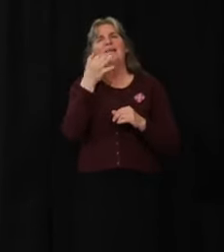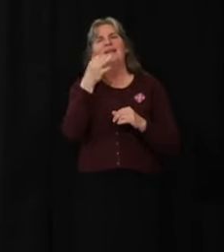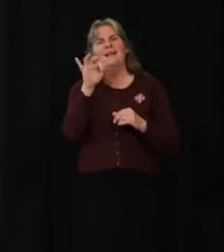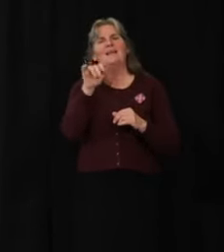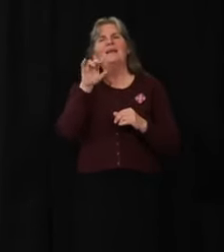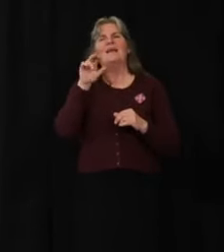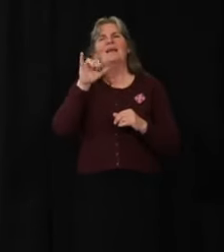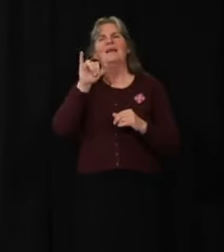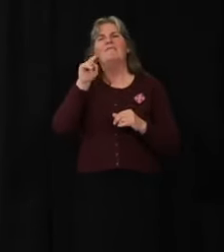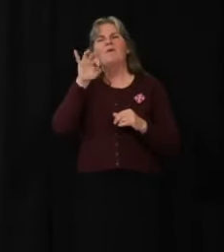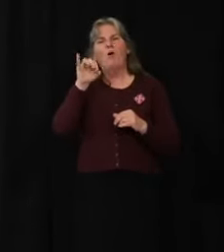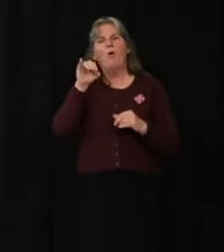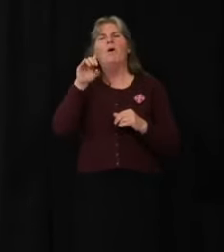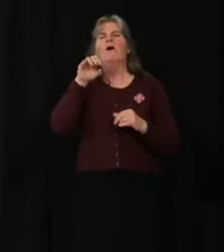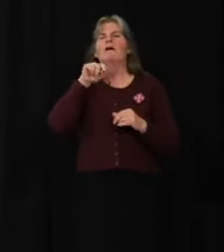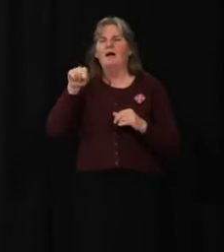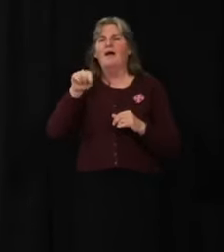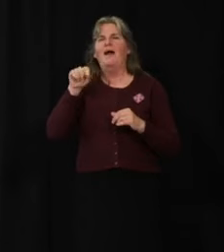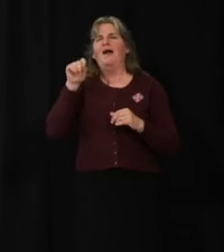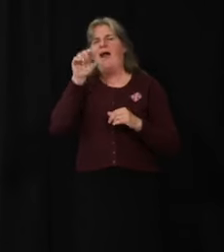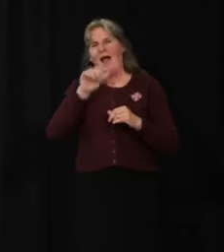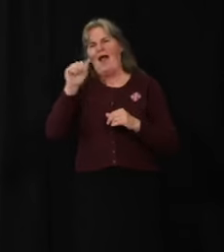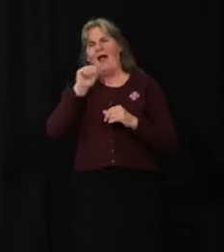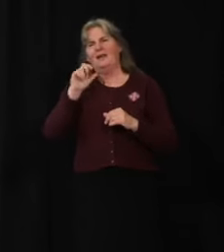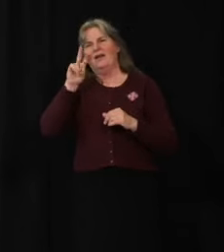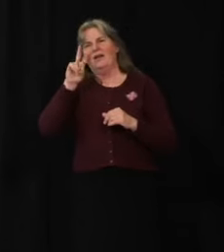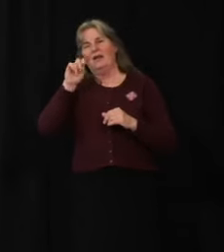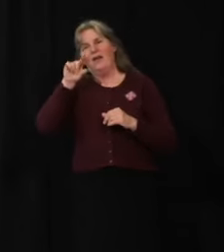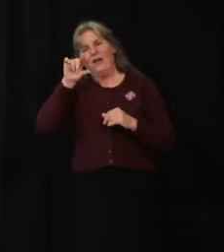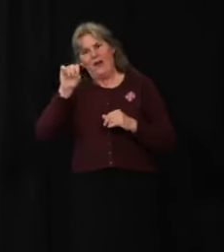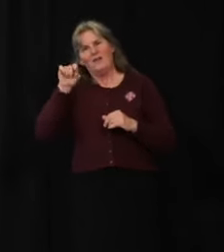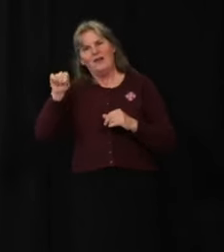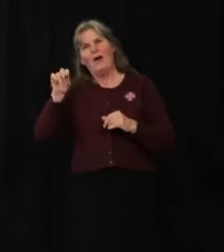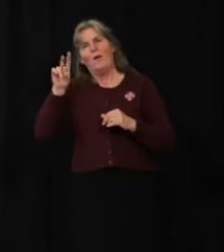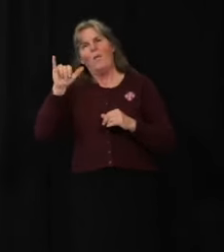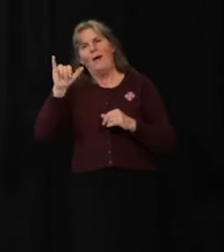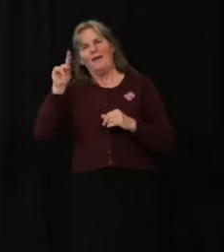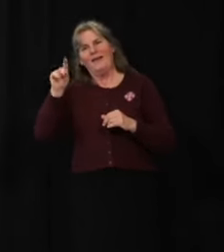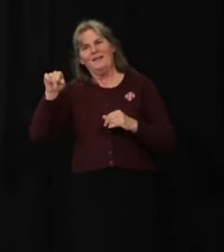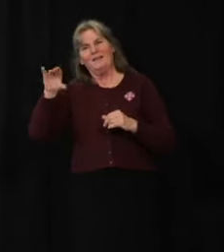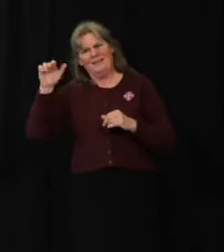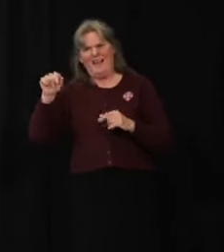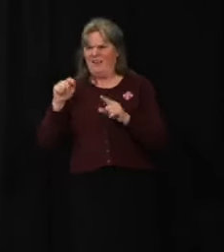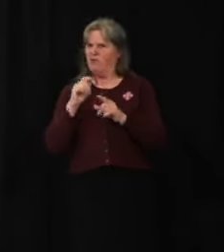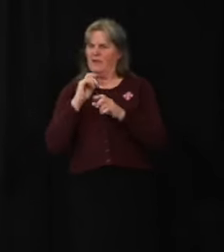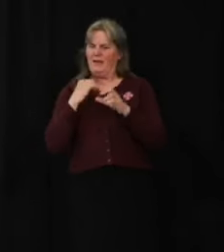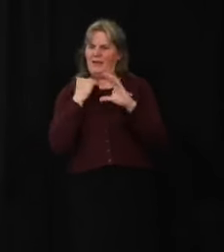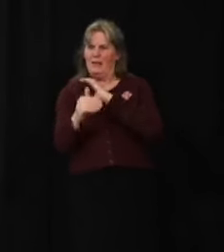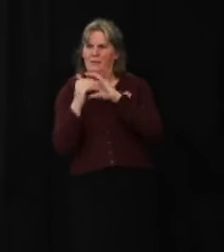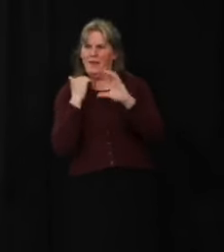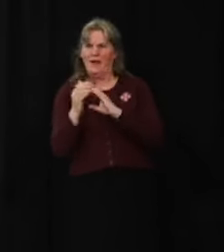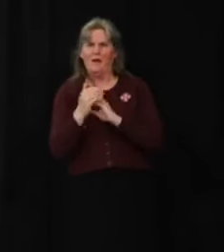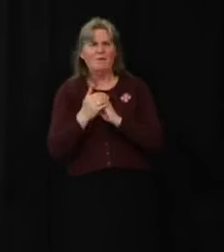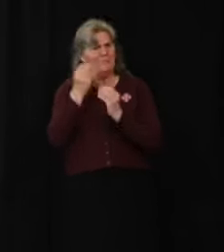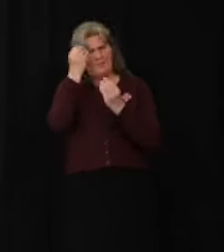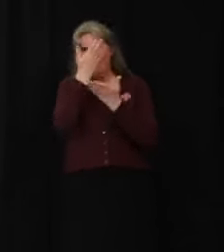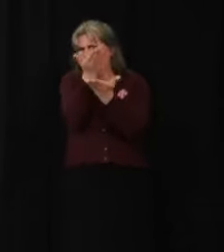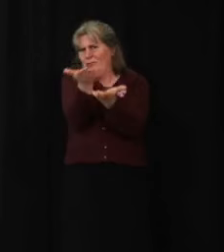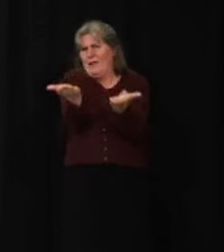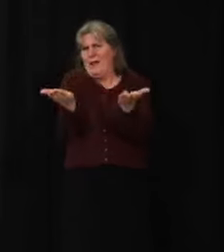into six different categories. This is whether way trigger a movement forward to a new phase or a movement back to an